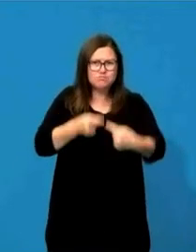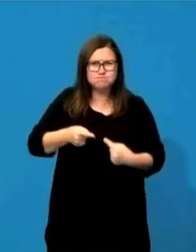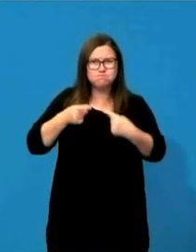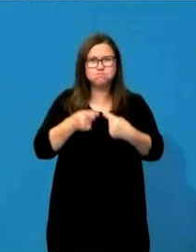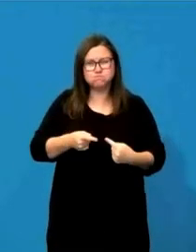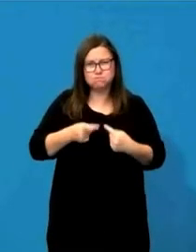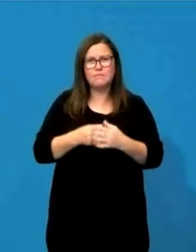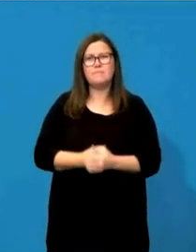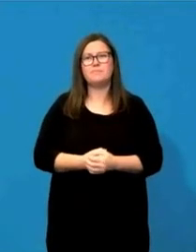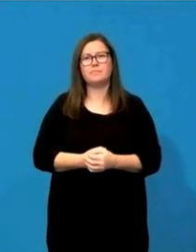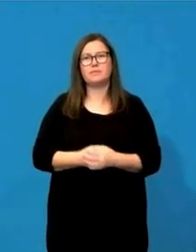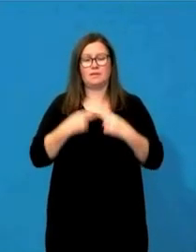as well? TOPSY JACKAMARRA: Yes, it is.